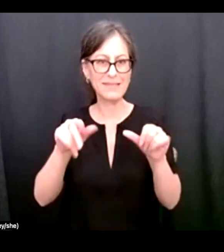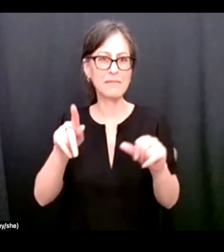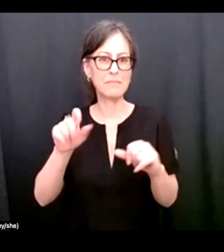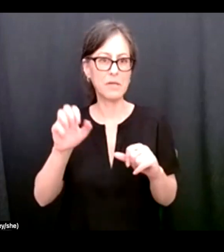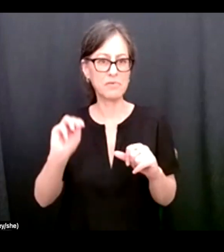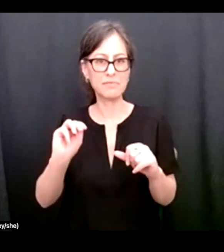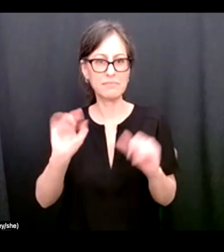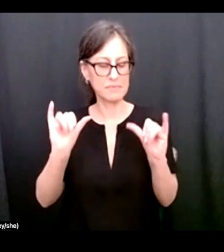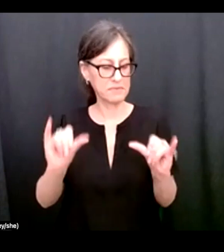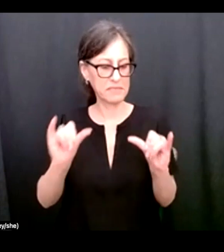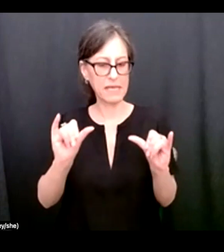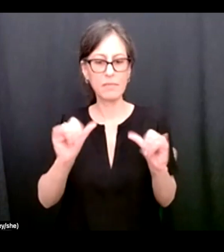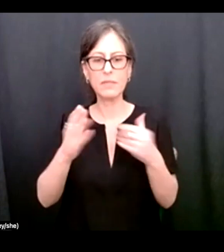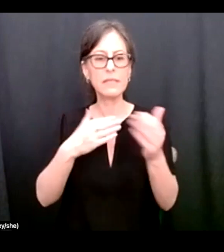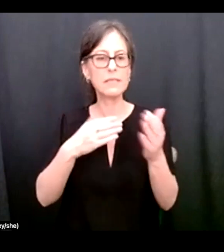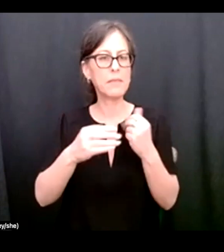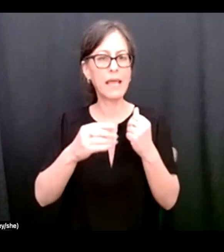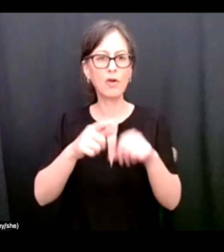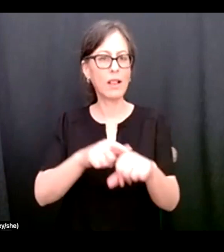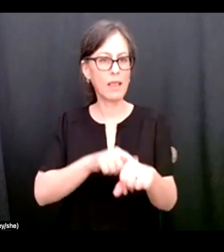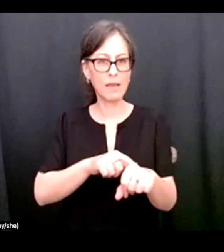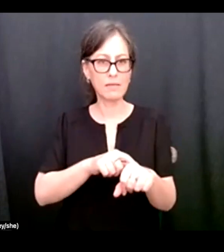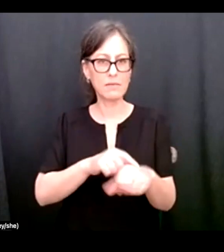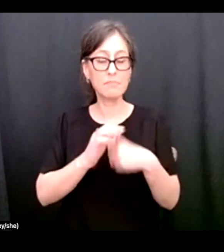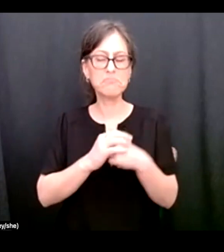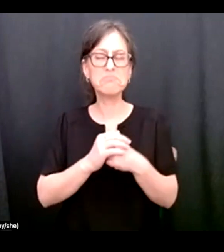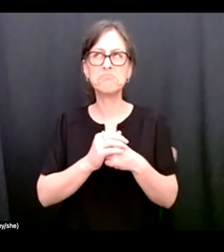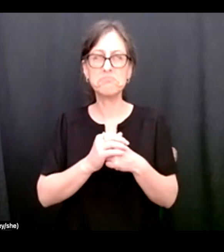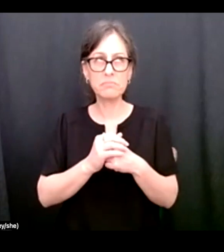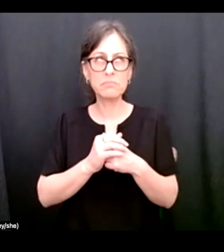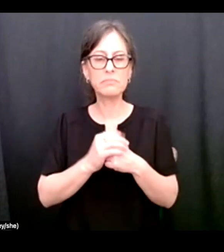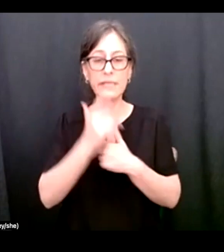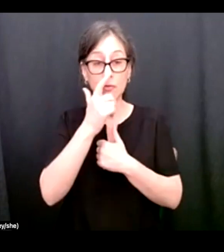regardless of the length and I thought that that was very interesting because it